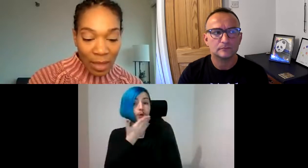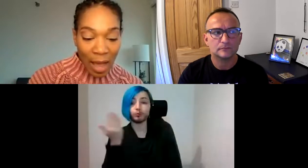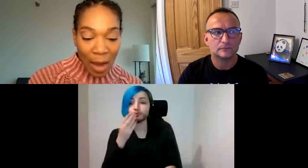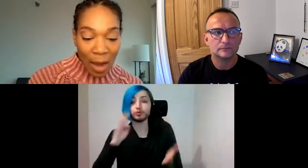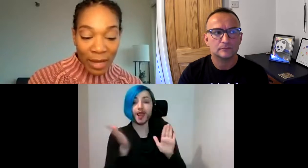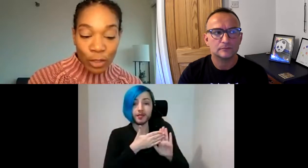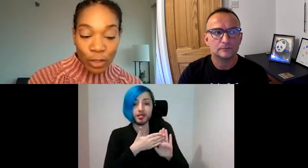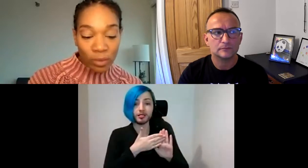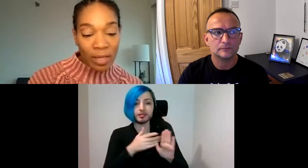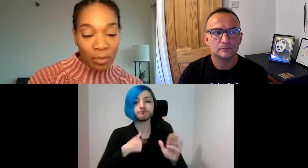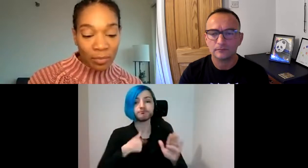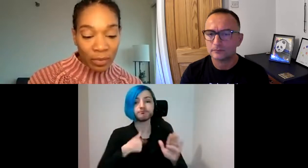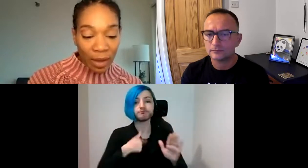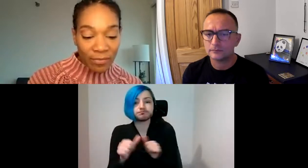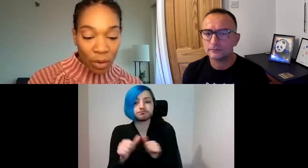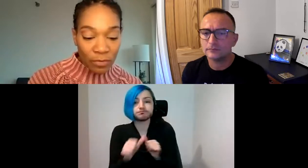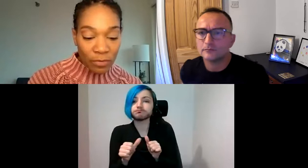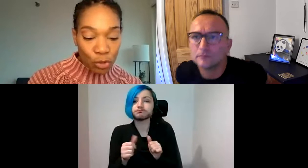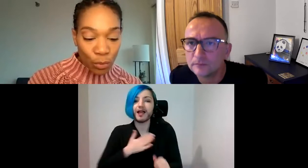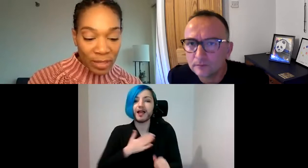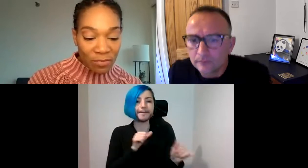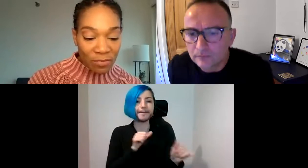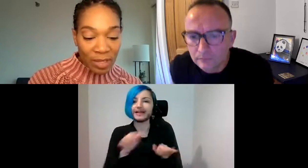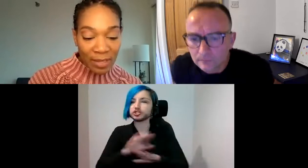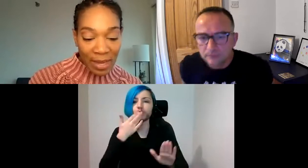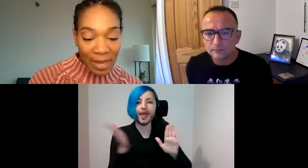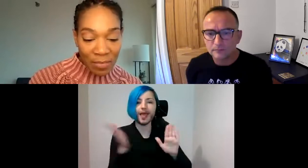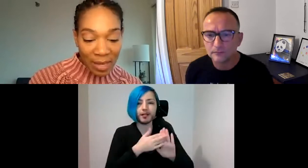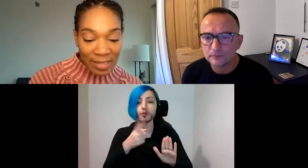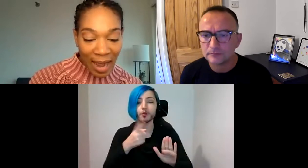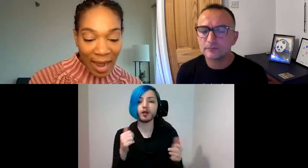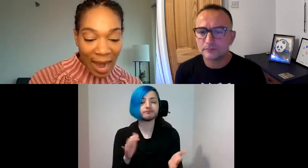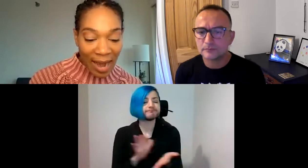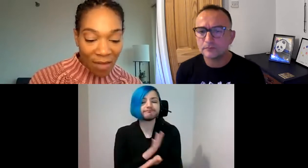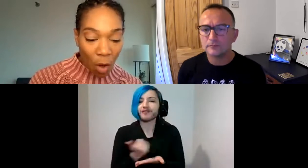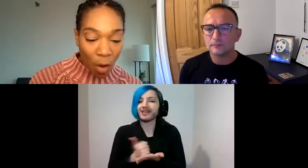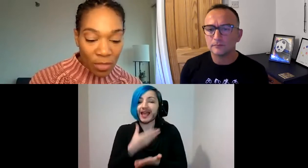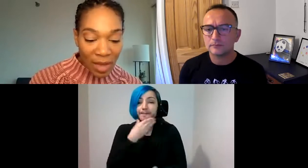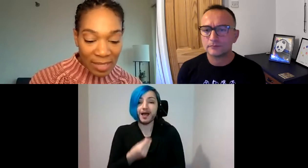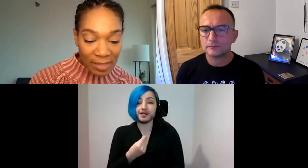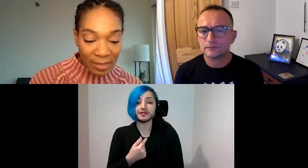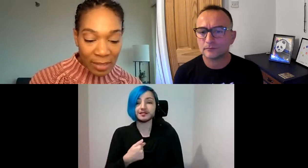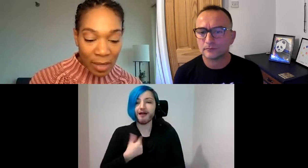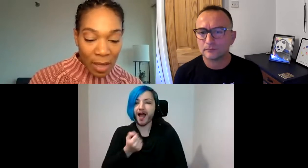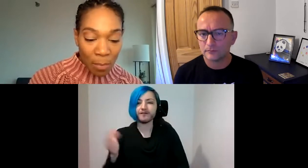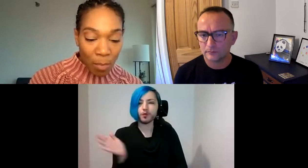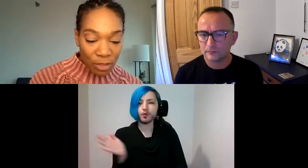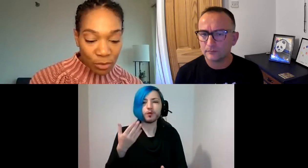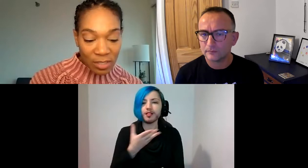and also can be a Queen no apologies. That was a quote by James Benham.